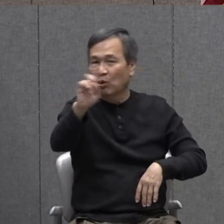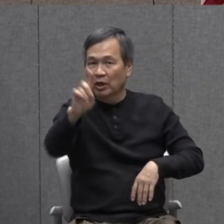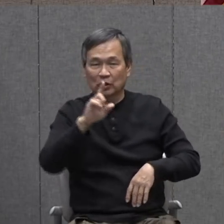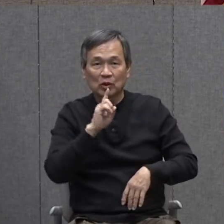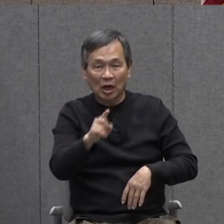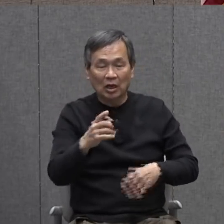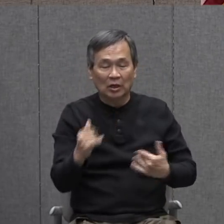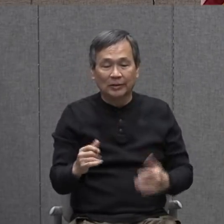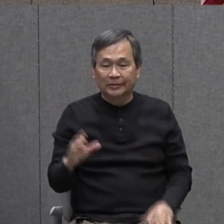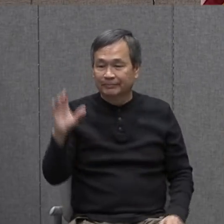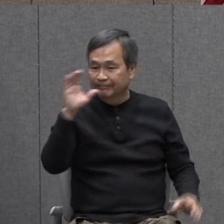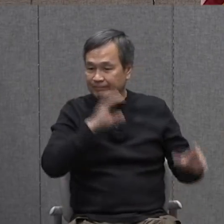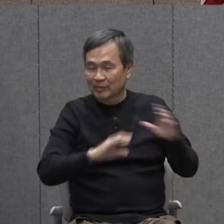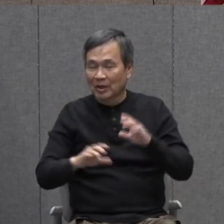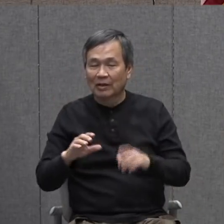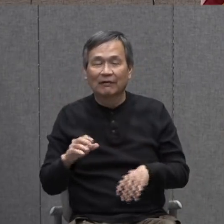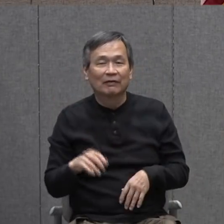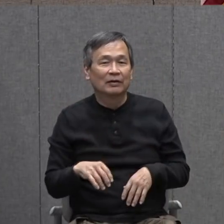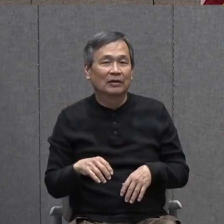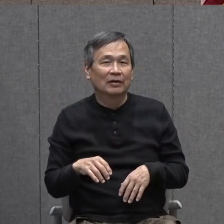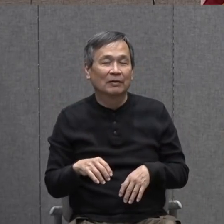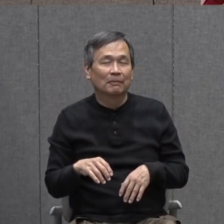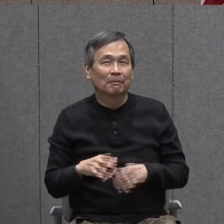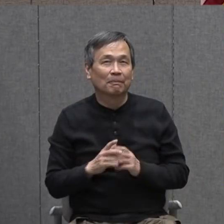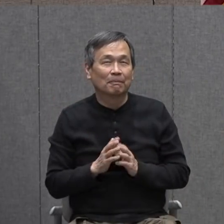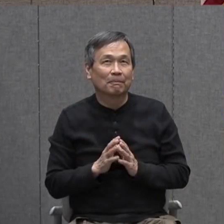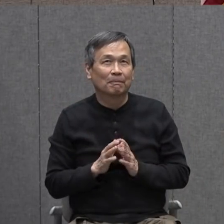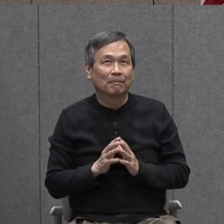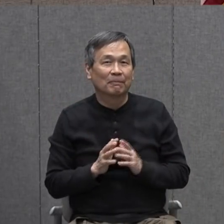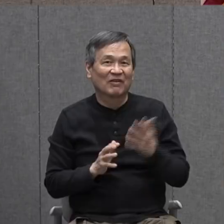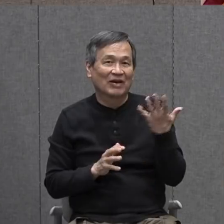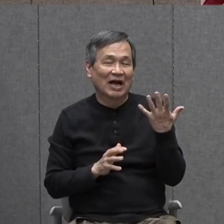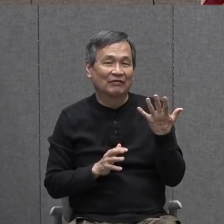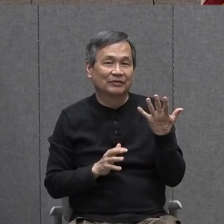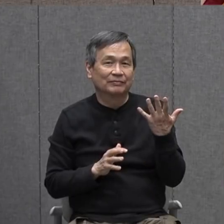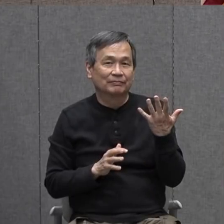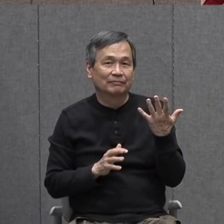and find five, five object that are meaningful to you.